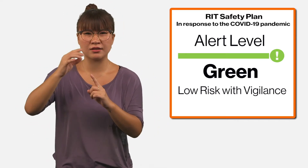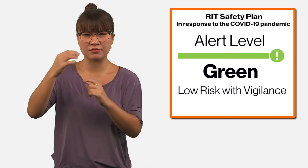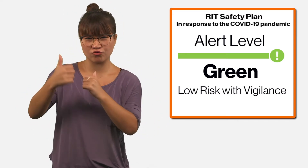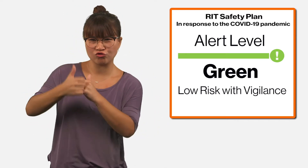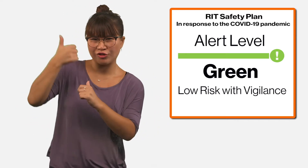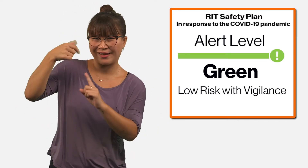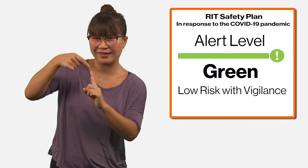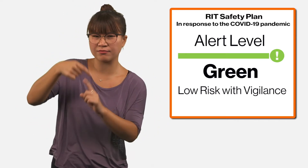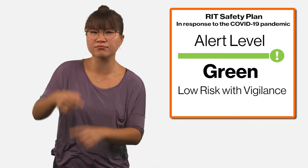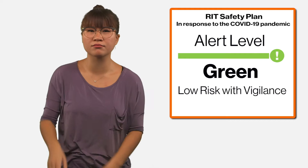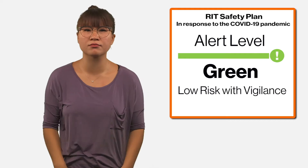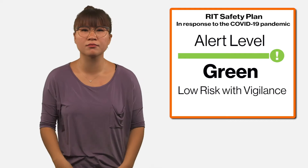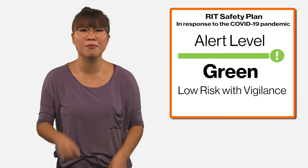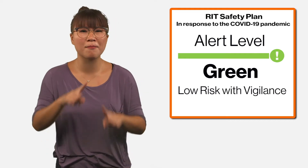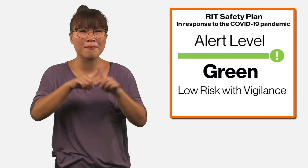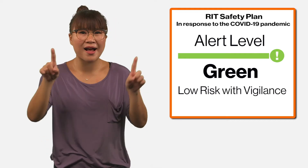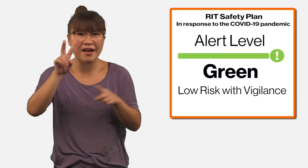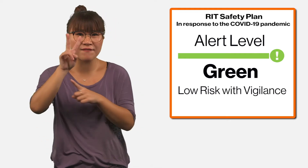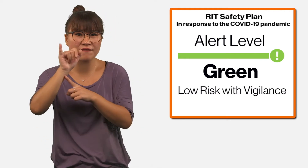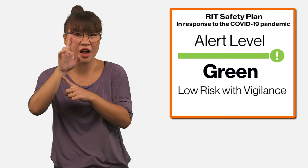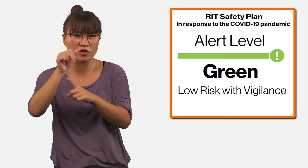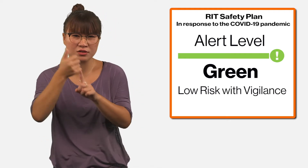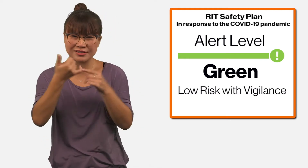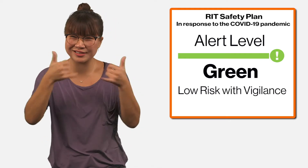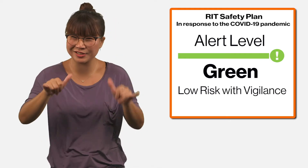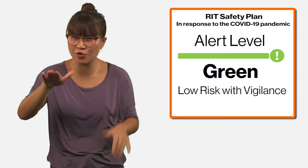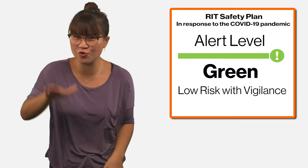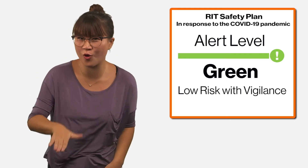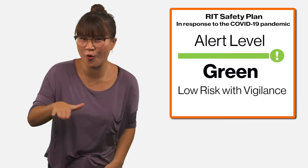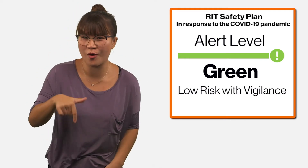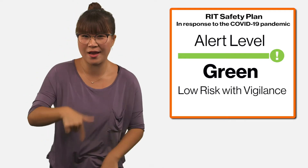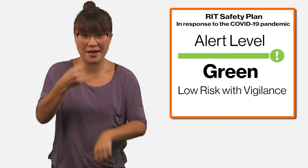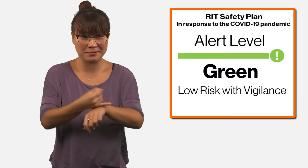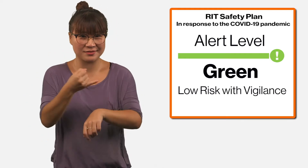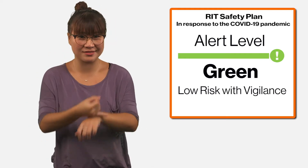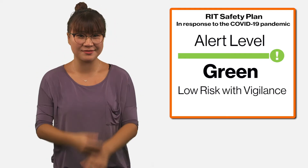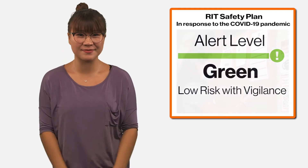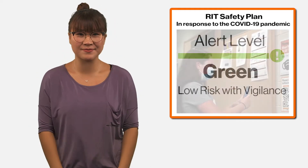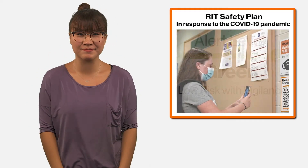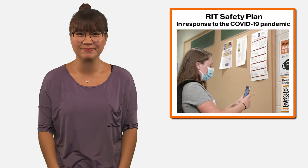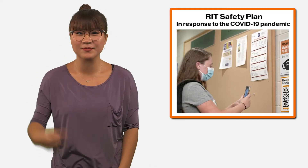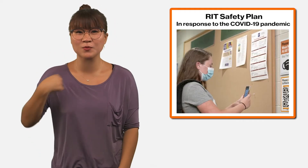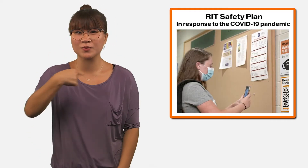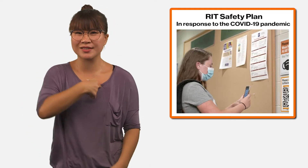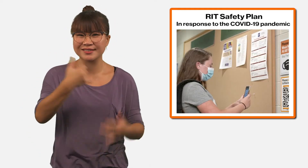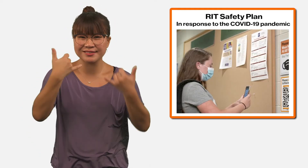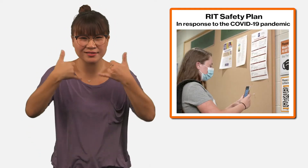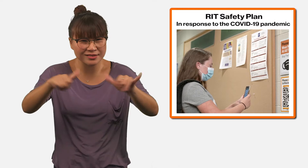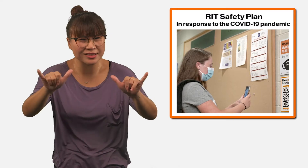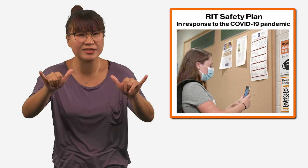It means that there still is a threat of a COVID outbreak, but the virus is low on campus.